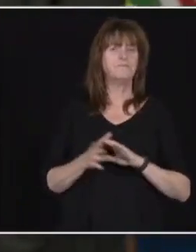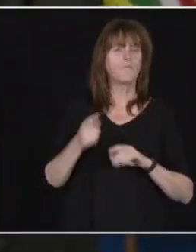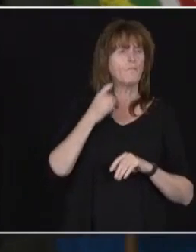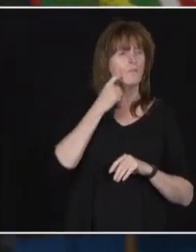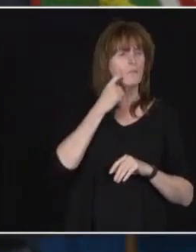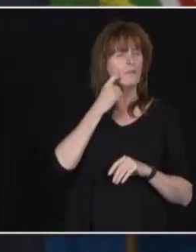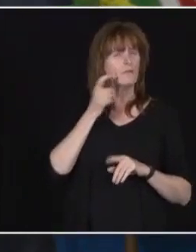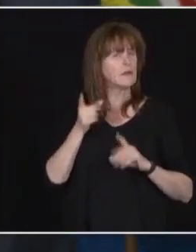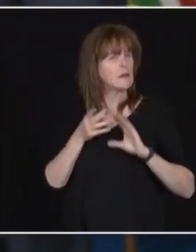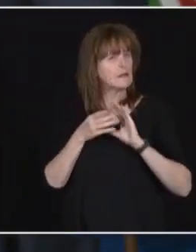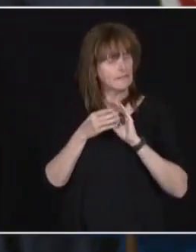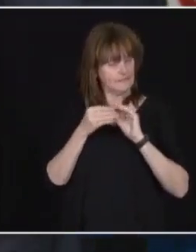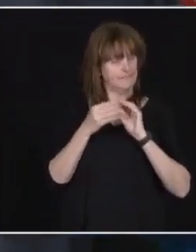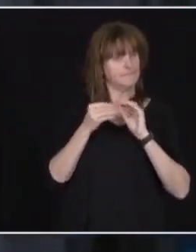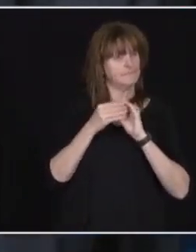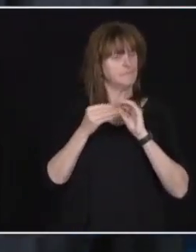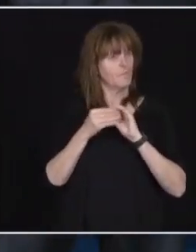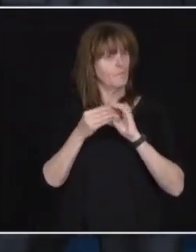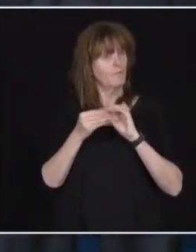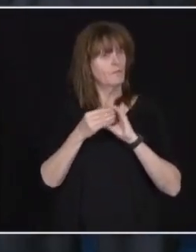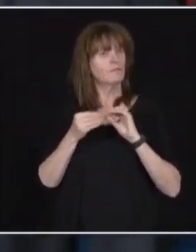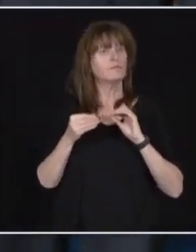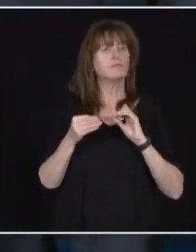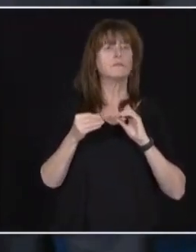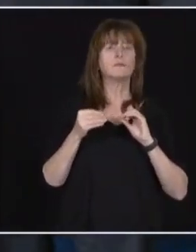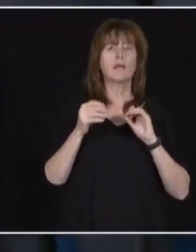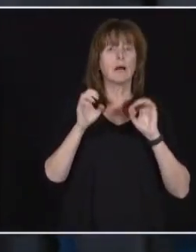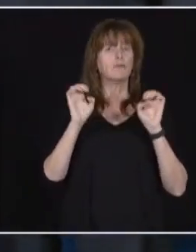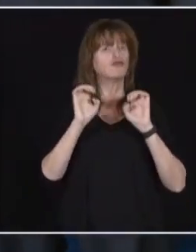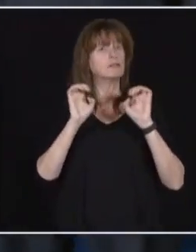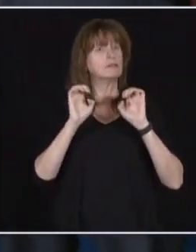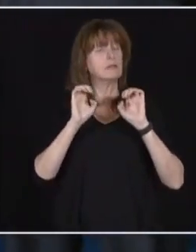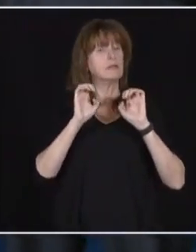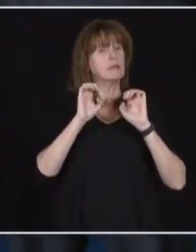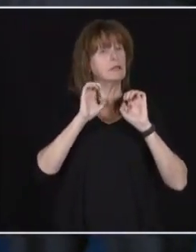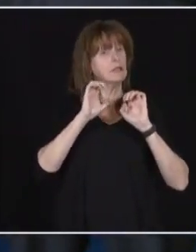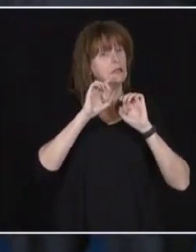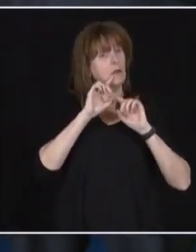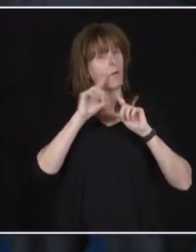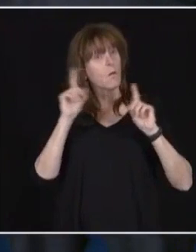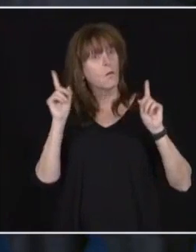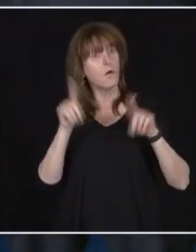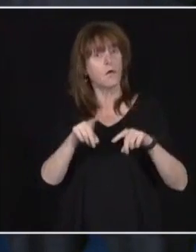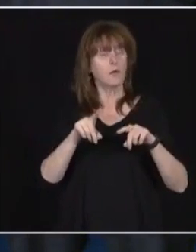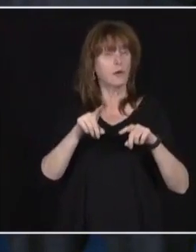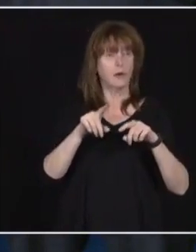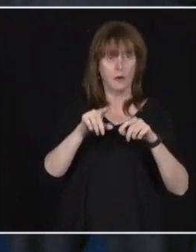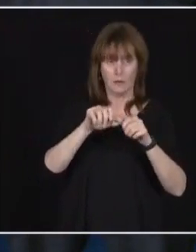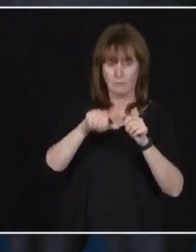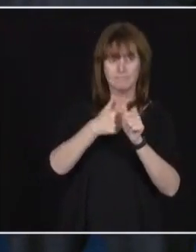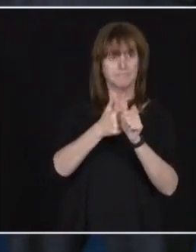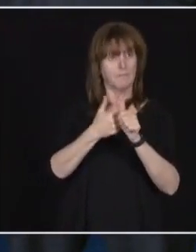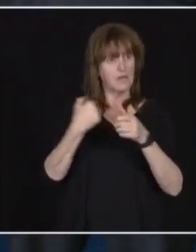Minister of health. He said a minute ago that this is another tool in the toolbox.